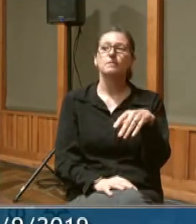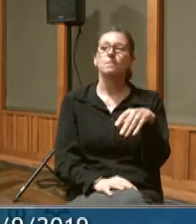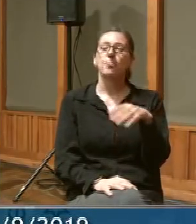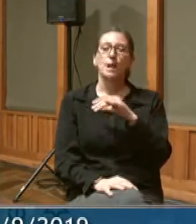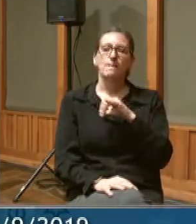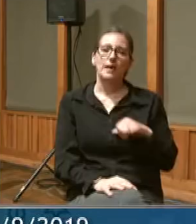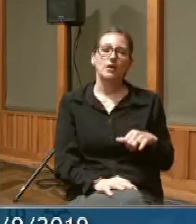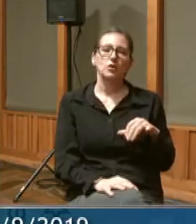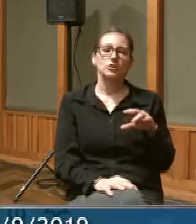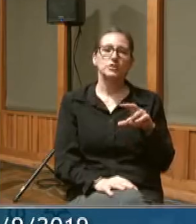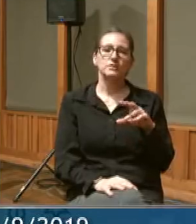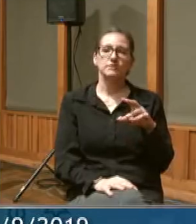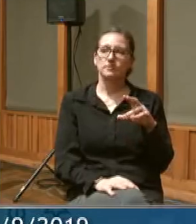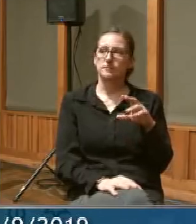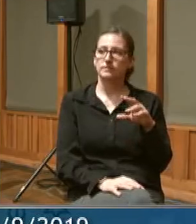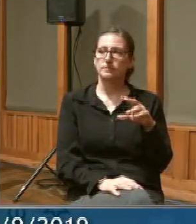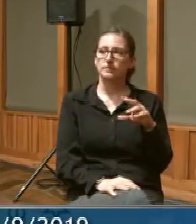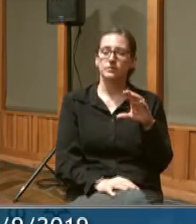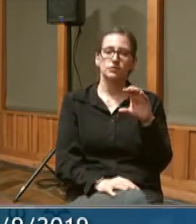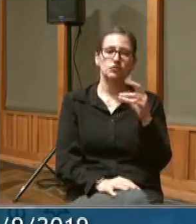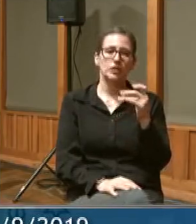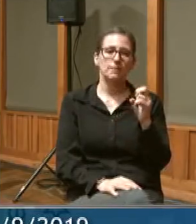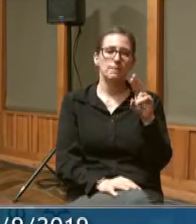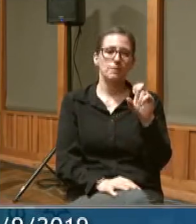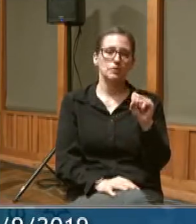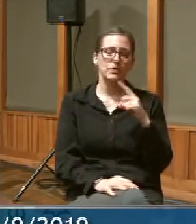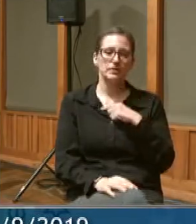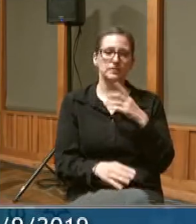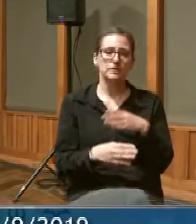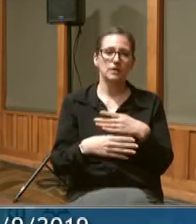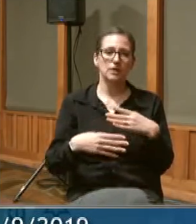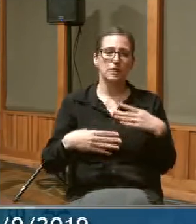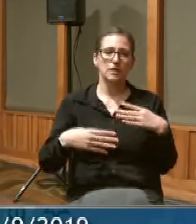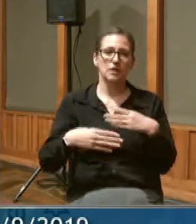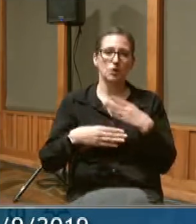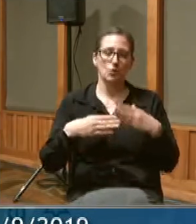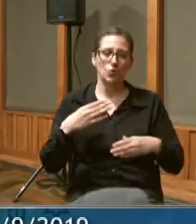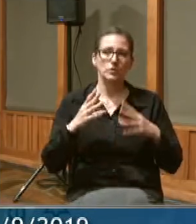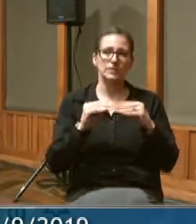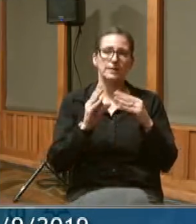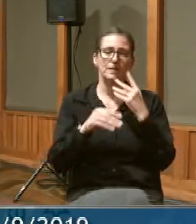PORTLAND'S MEETING OF THE BUDGET COMMITTEE. IT'S TENNED TO MAY 14, 9:30 A.M., COUNCIL CHAMBERS, CITY